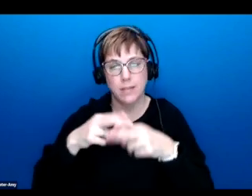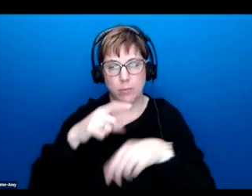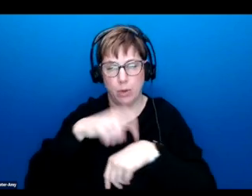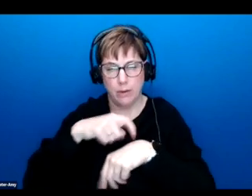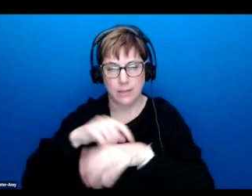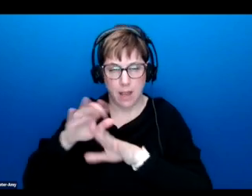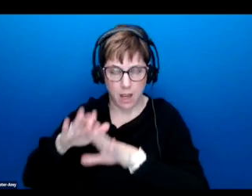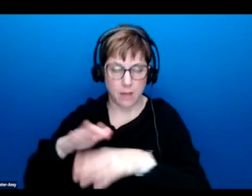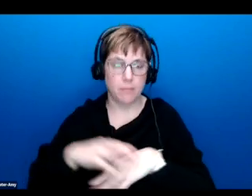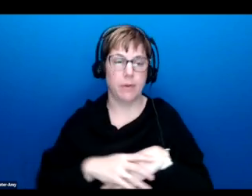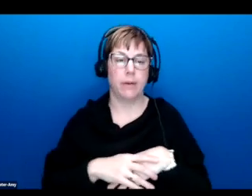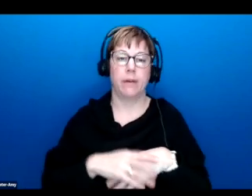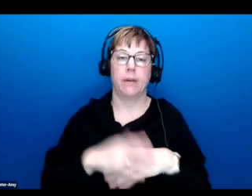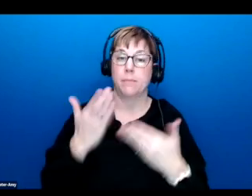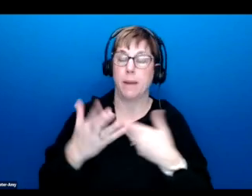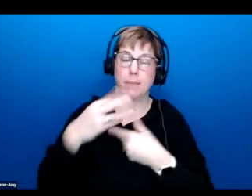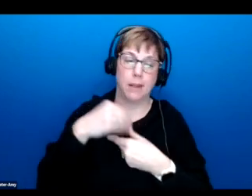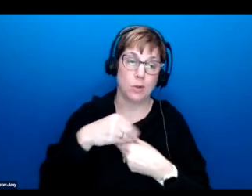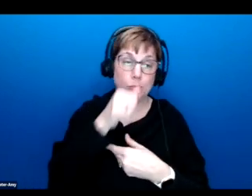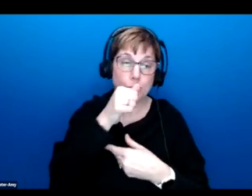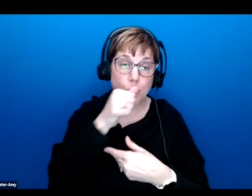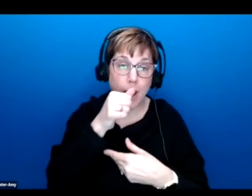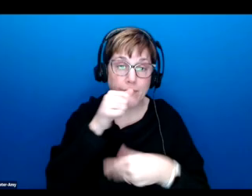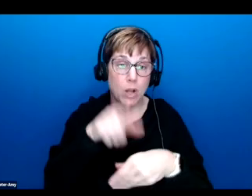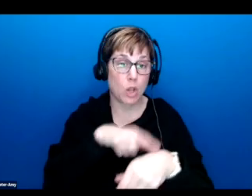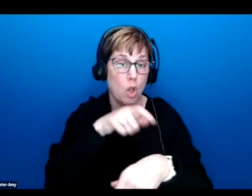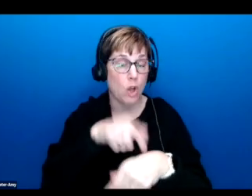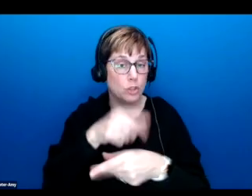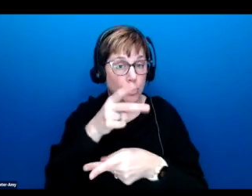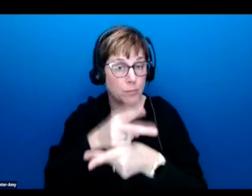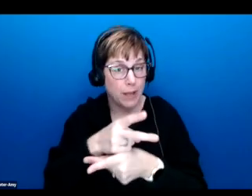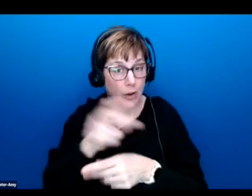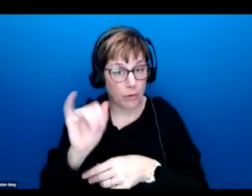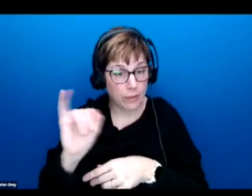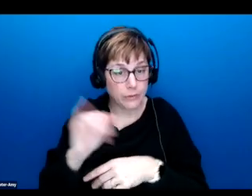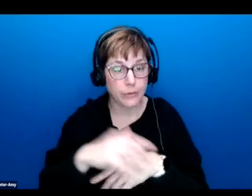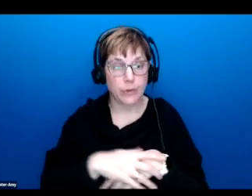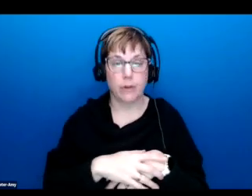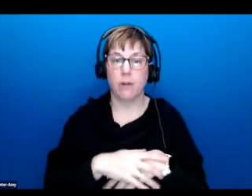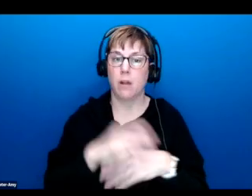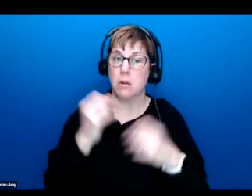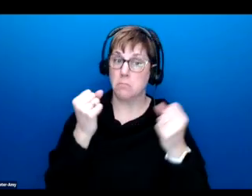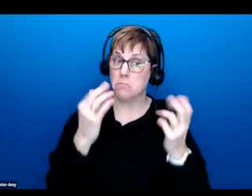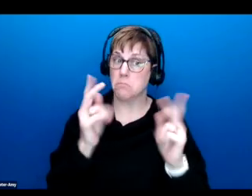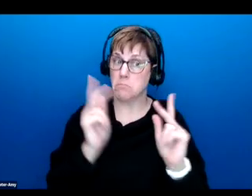this can include private long term care insurance, and a lot of people end up